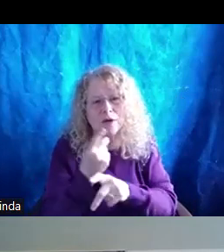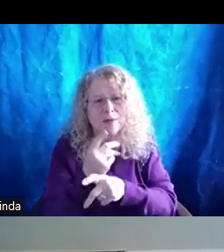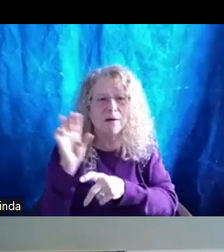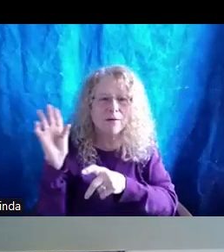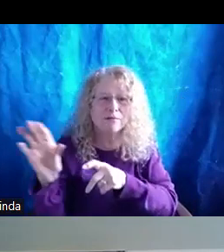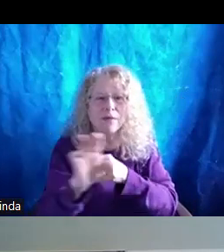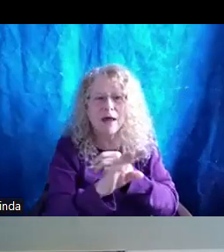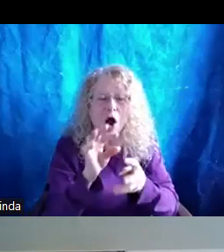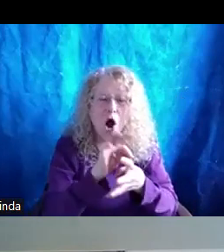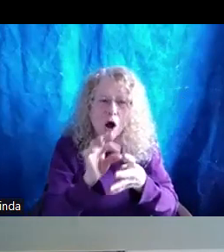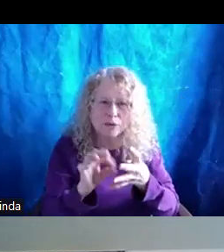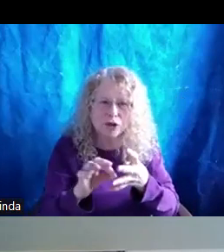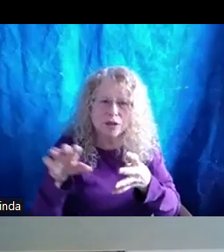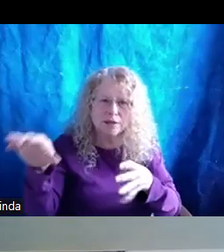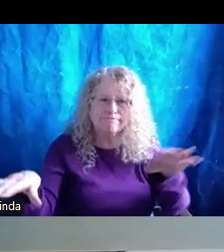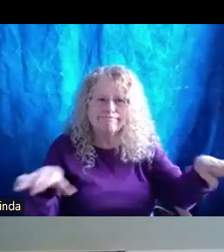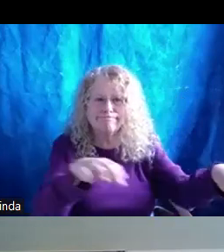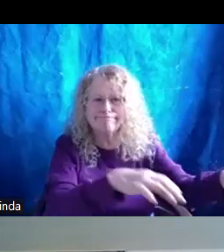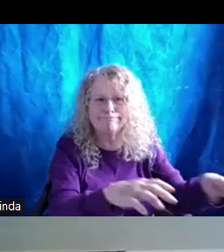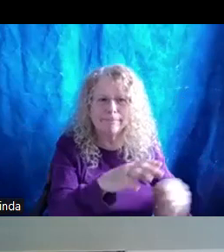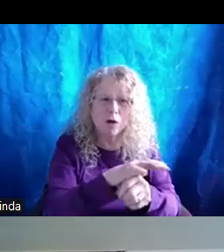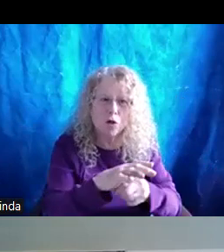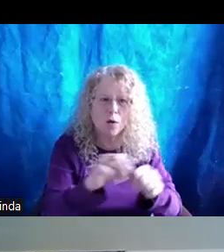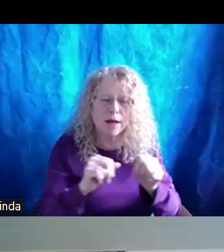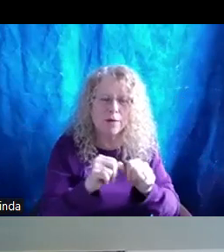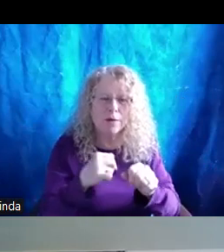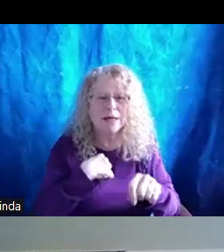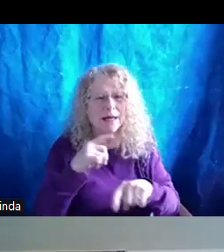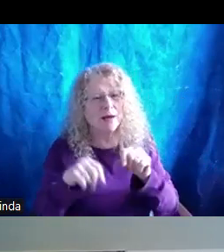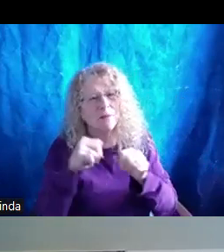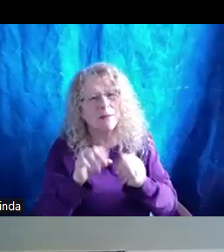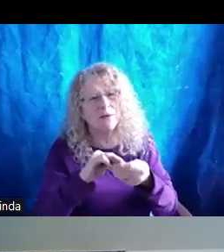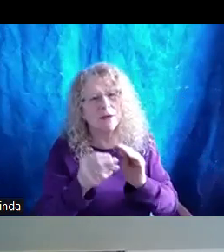SO I CAN'T RECALL THE NUMBER ON THAT HOUSE BILL. I KNOW IT WAS A HOUSE BILL AND I KNOW